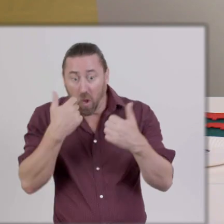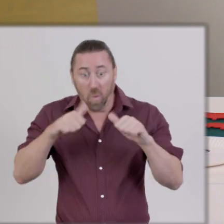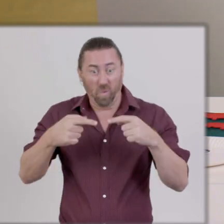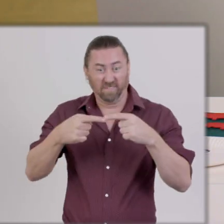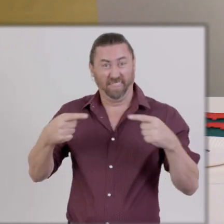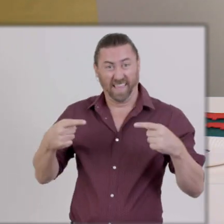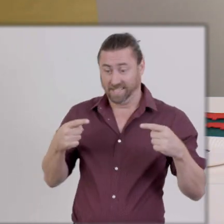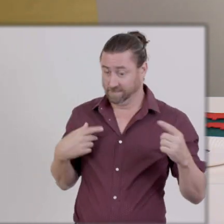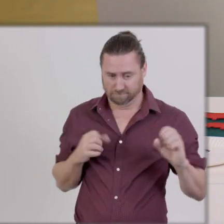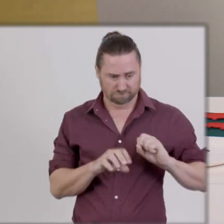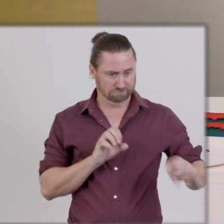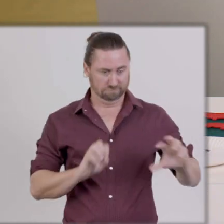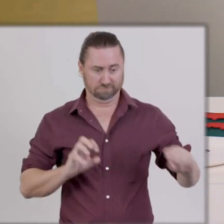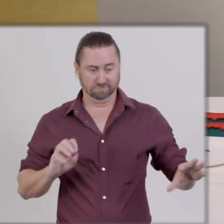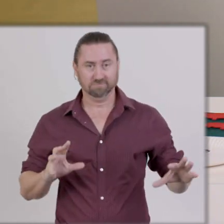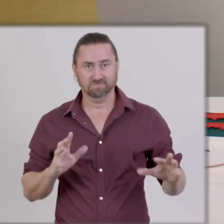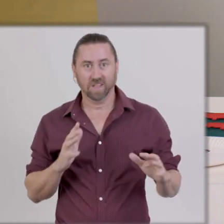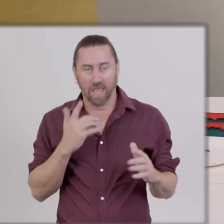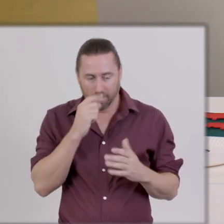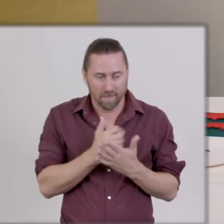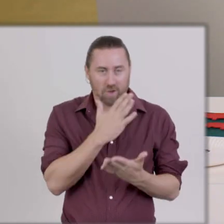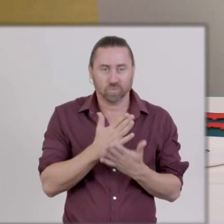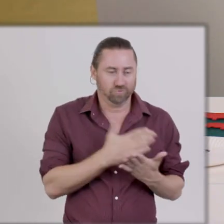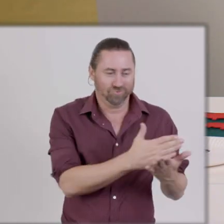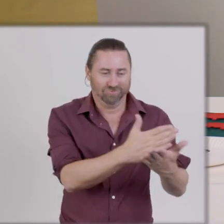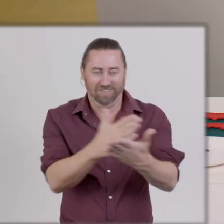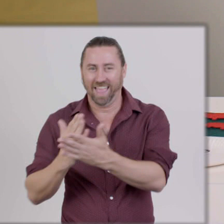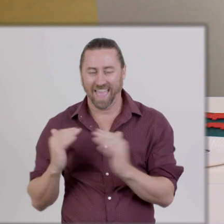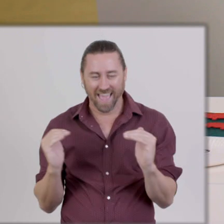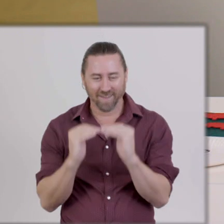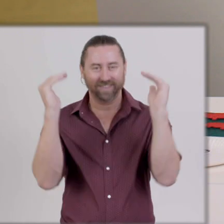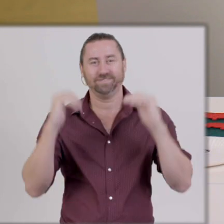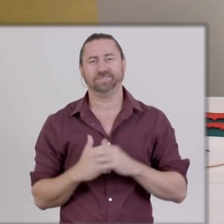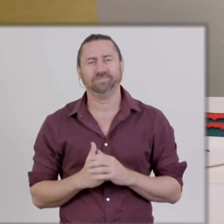to help us solve problems about sharing.